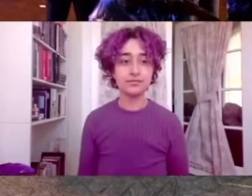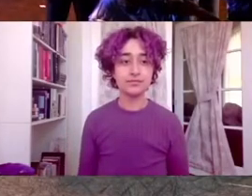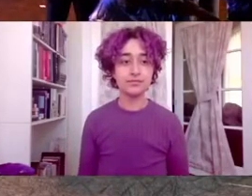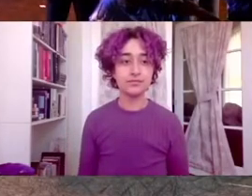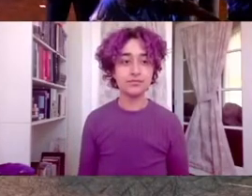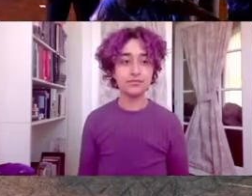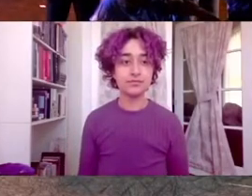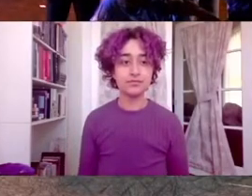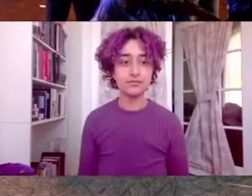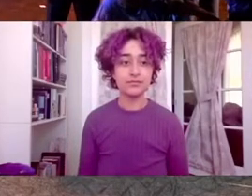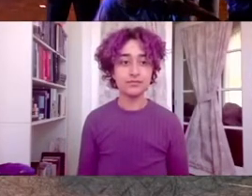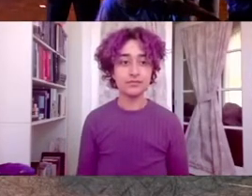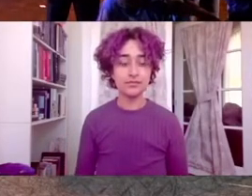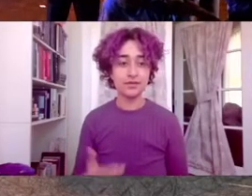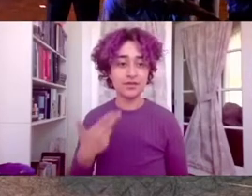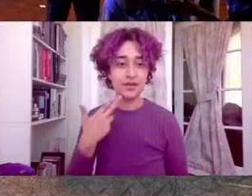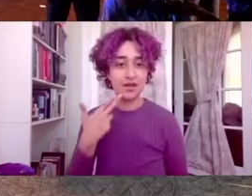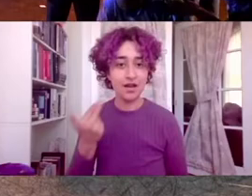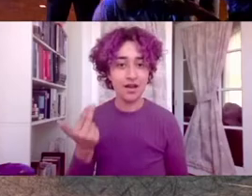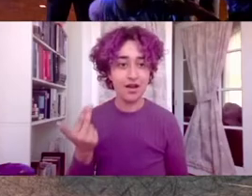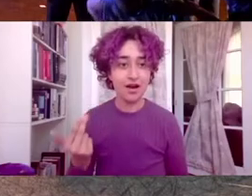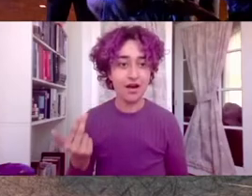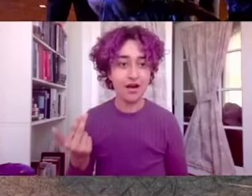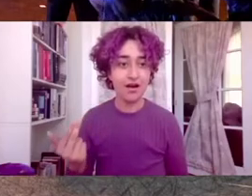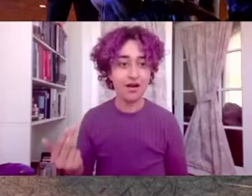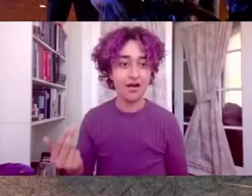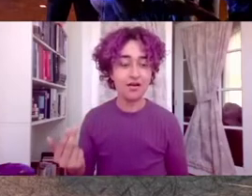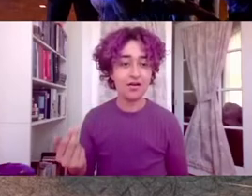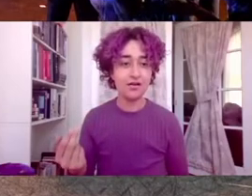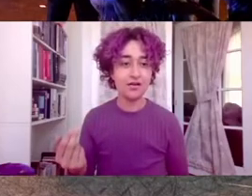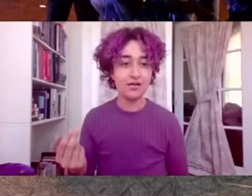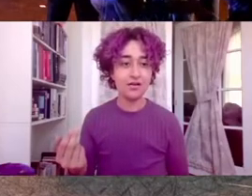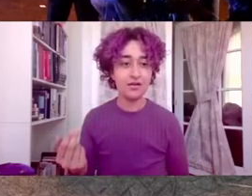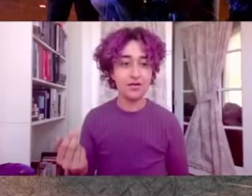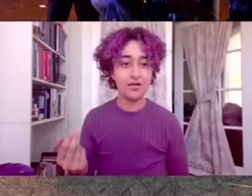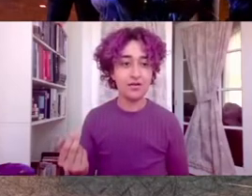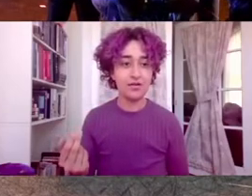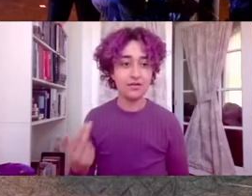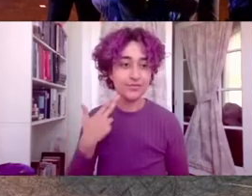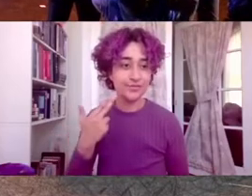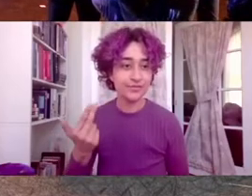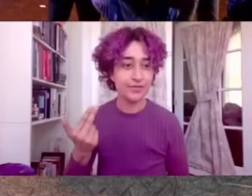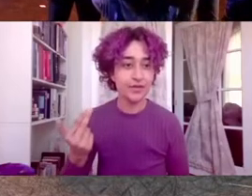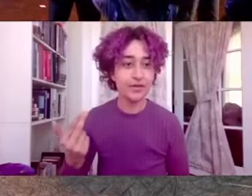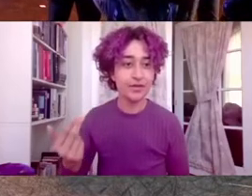(humming) Harriet.